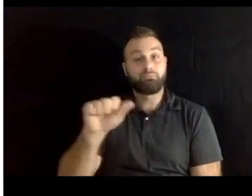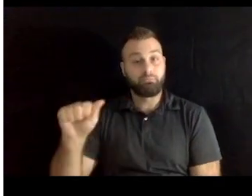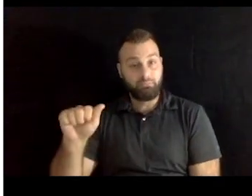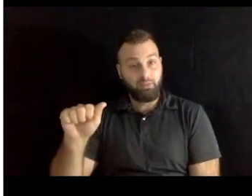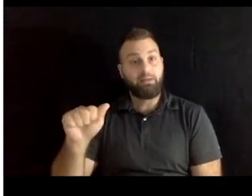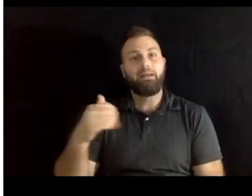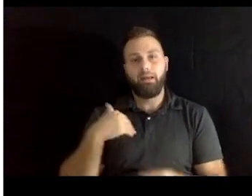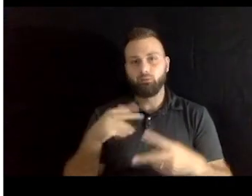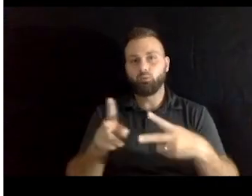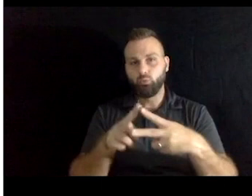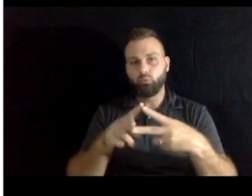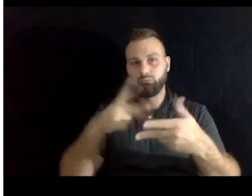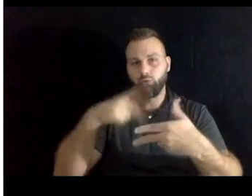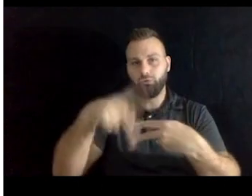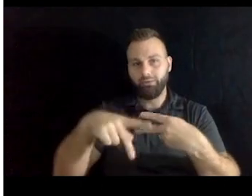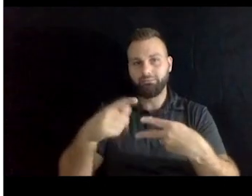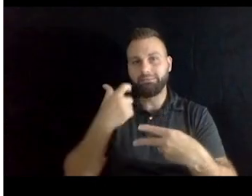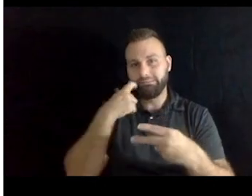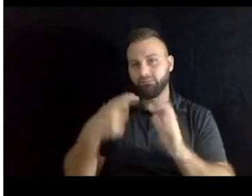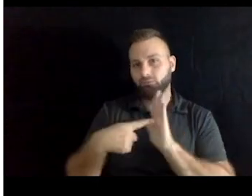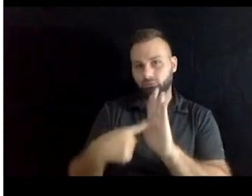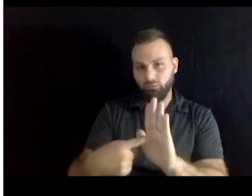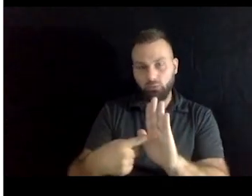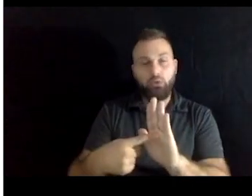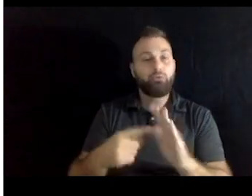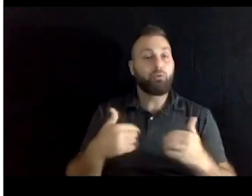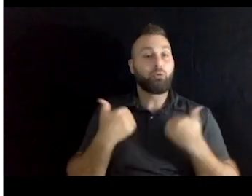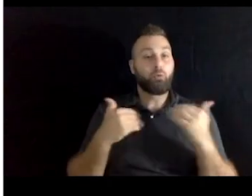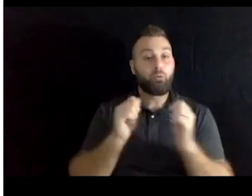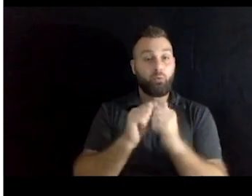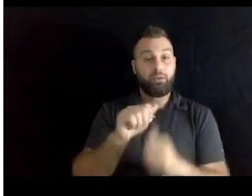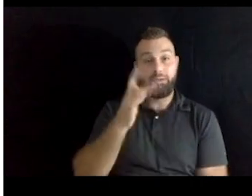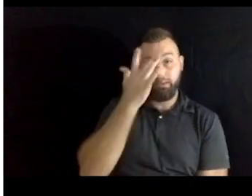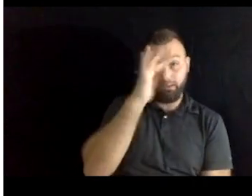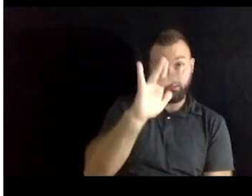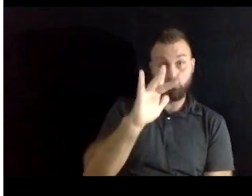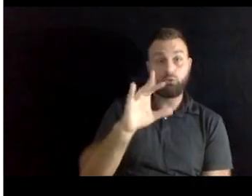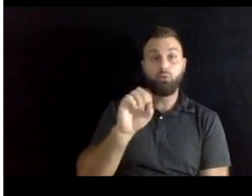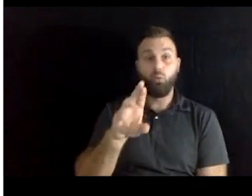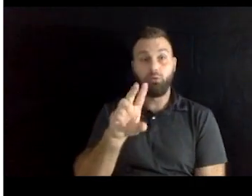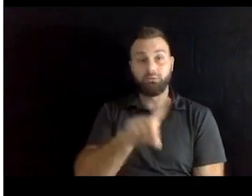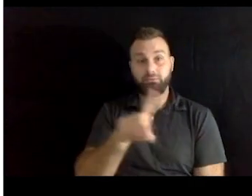and I list them on the slide for youth with intellectual and developmental disabilities.